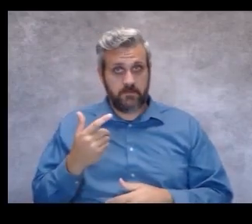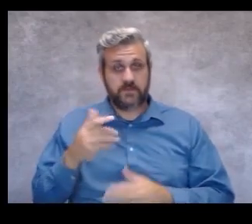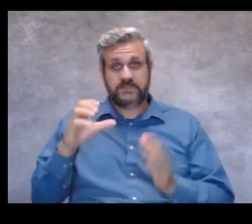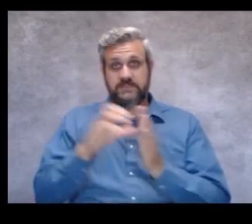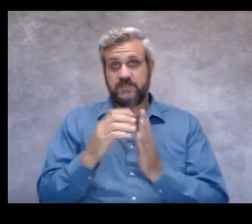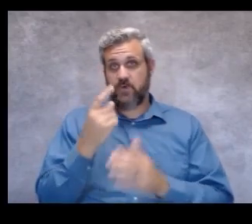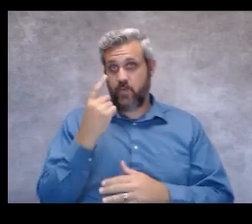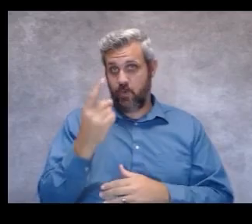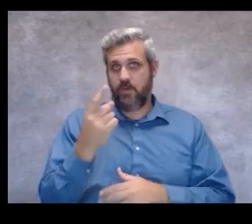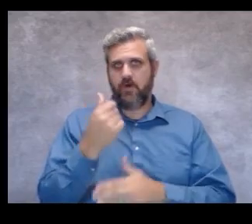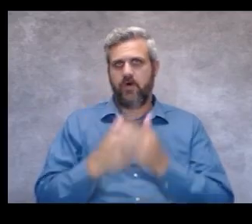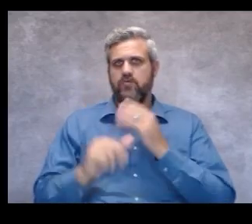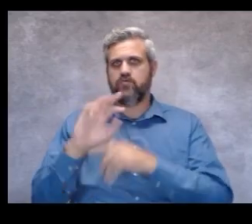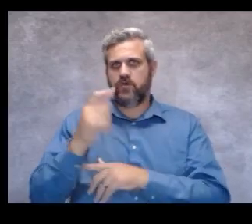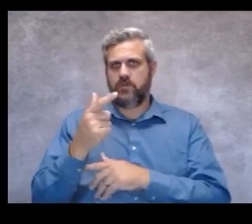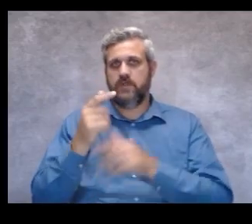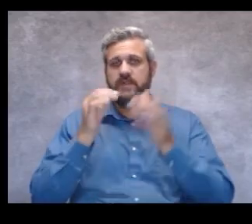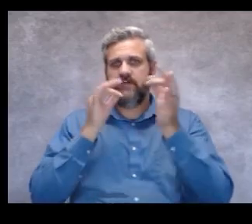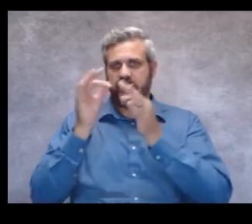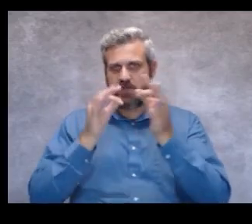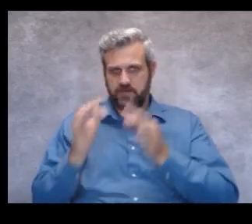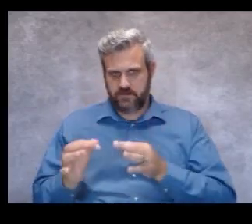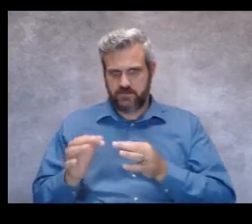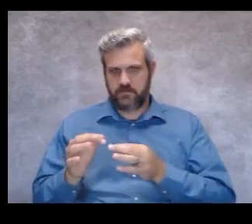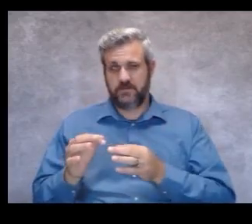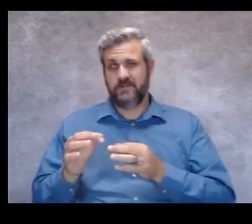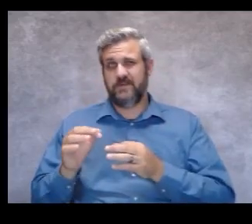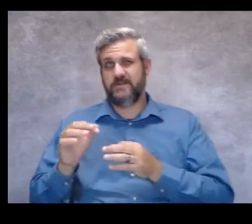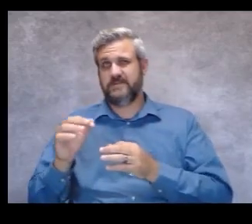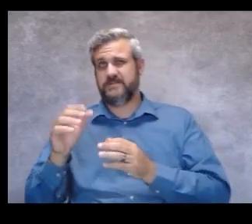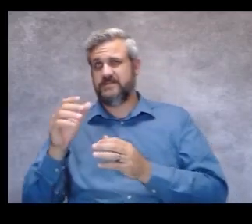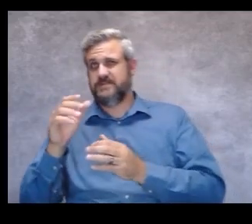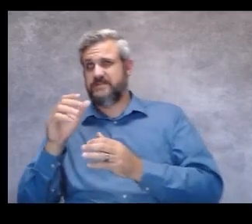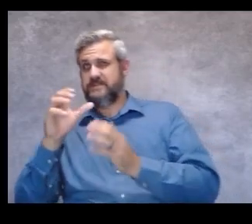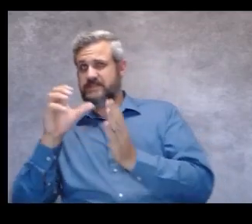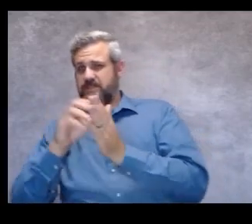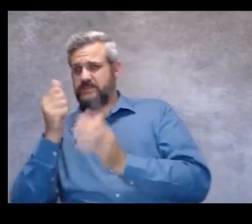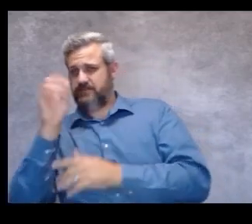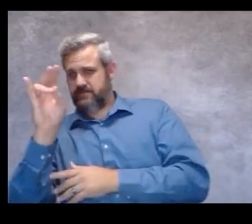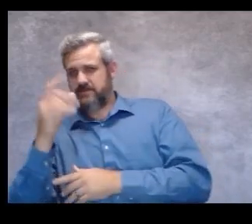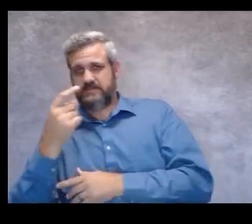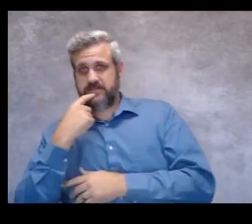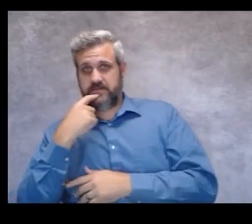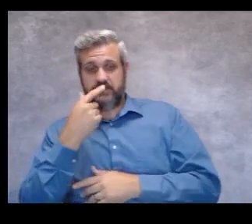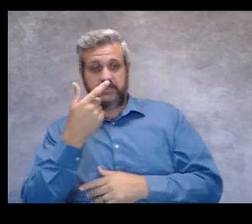section one of the regulation subsection 17 says gifted and talented